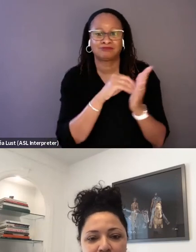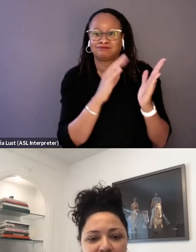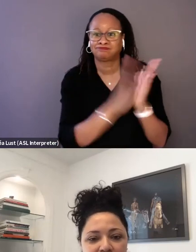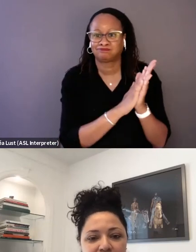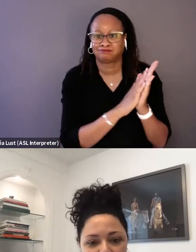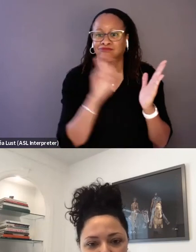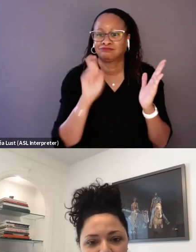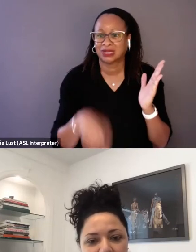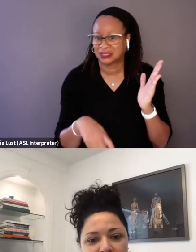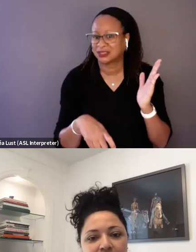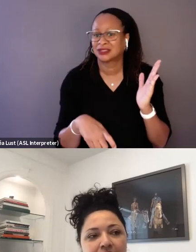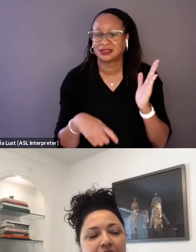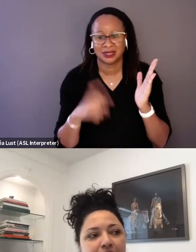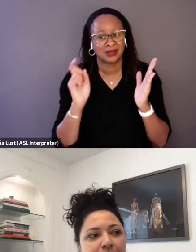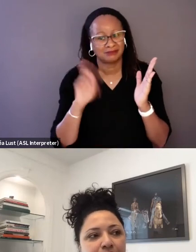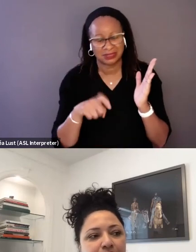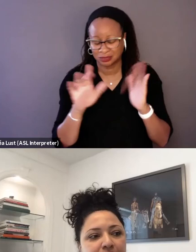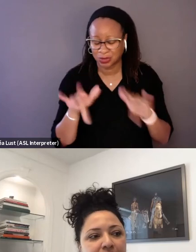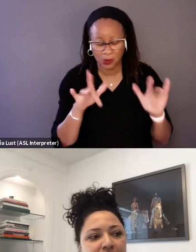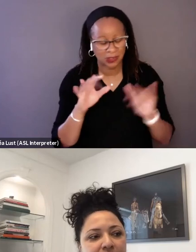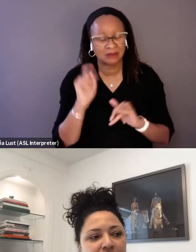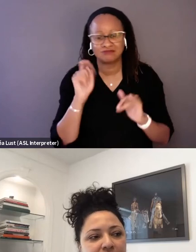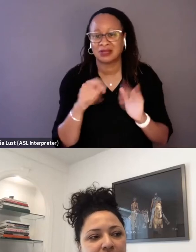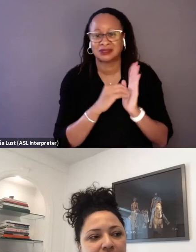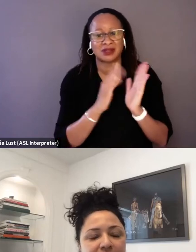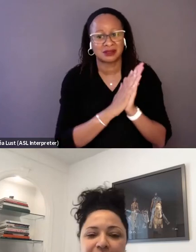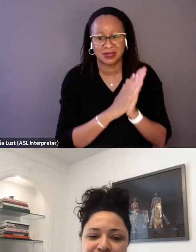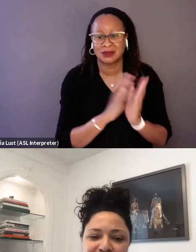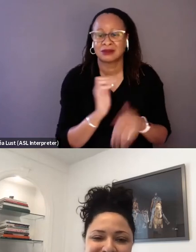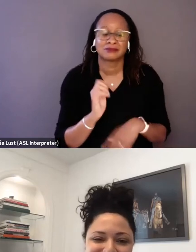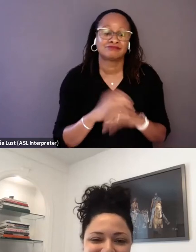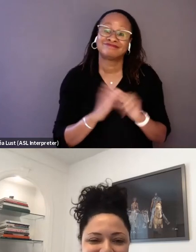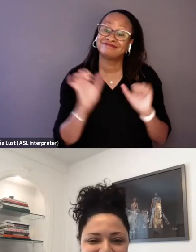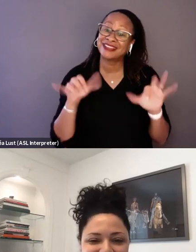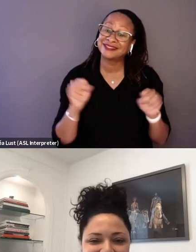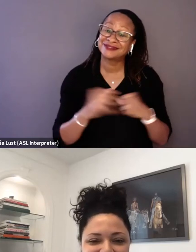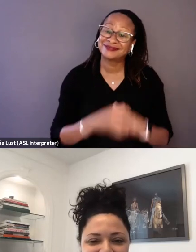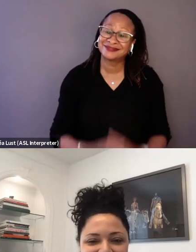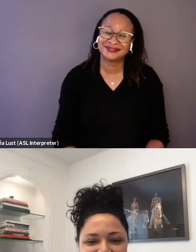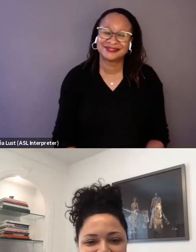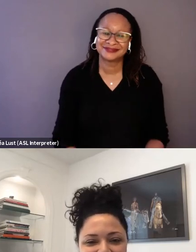We need to document it and yeah. I love that.